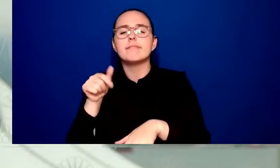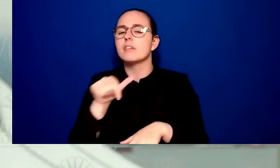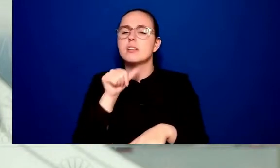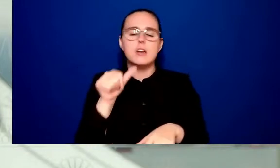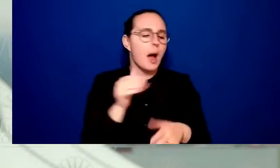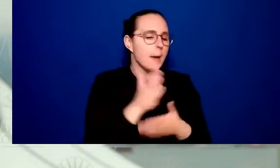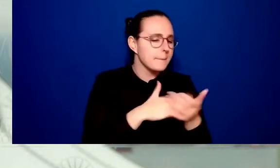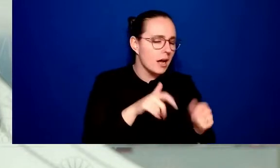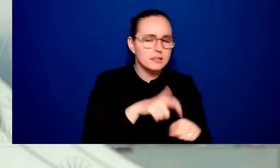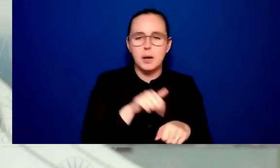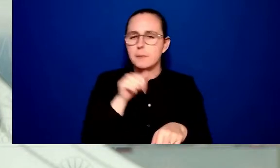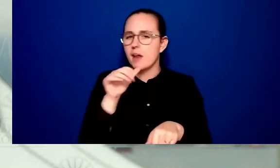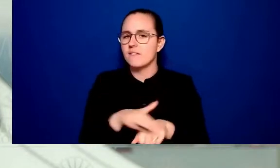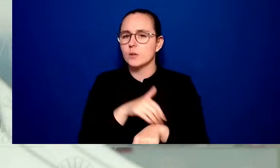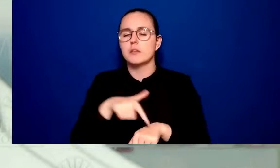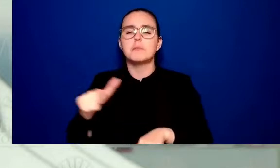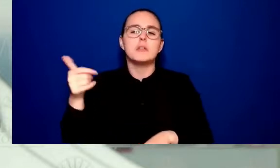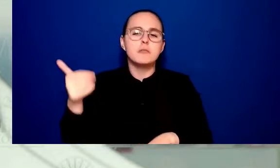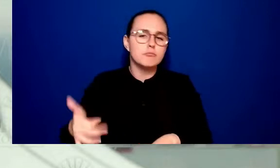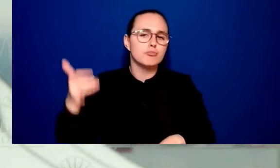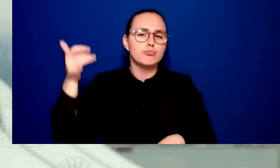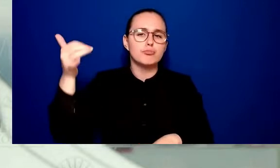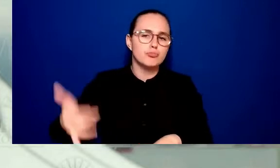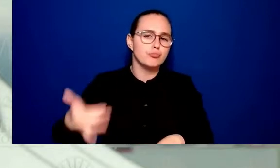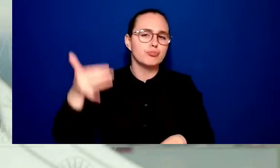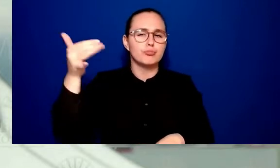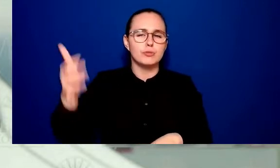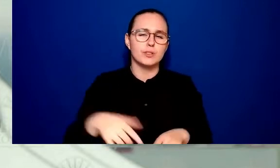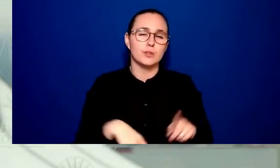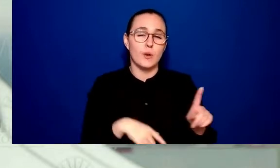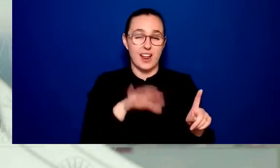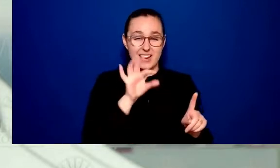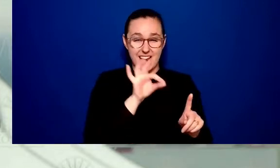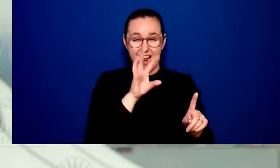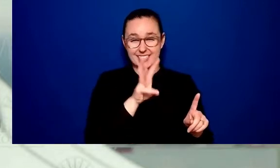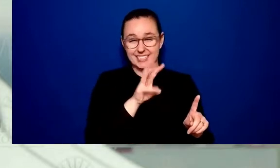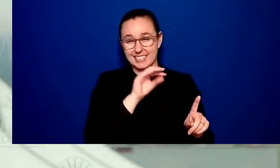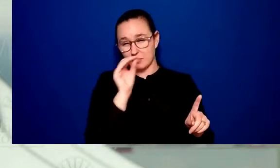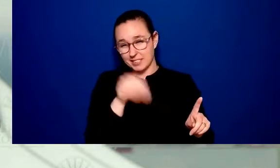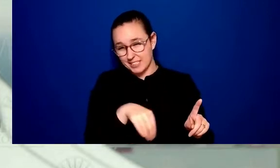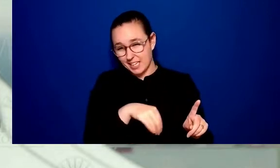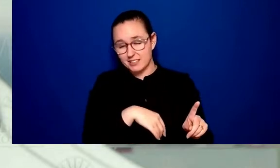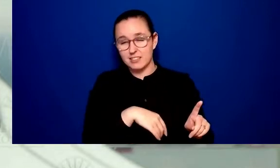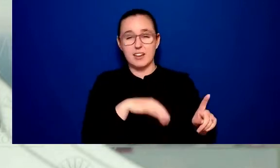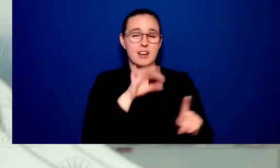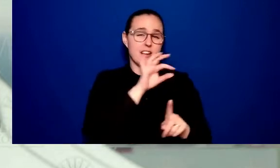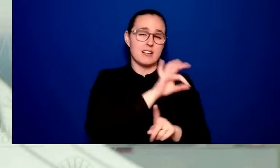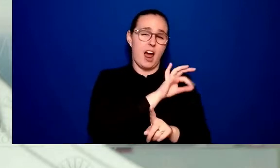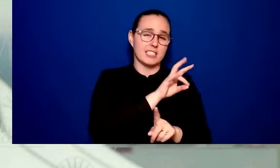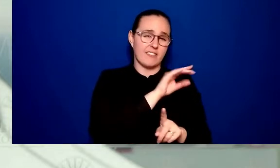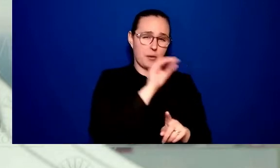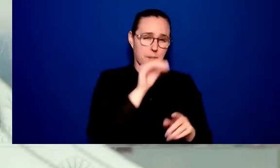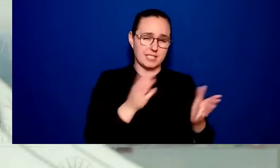at 96% long term care. Nice 7% in assisted living. There is no question that this represents a